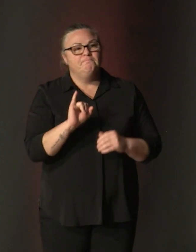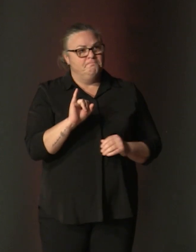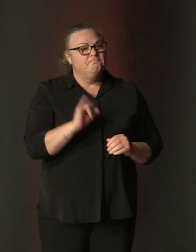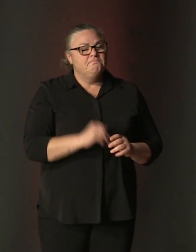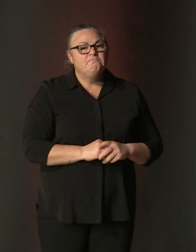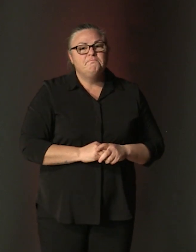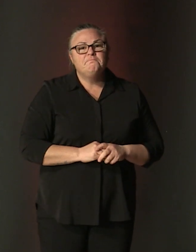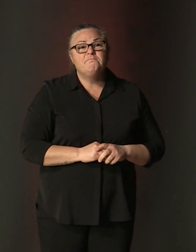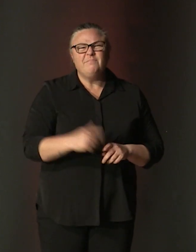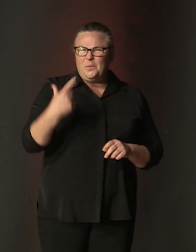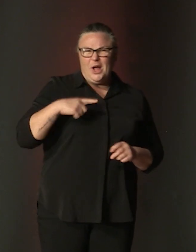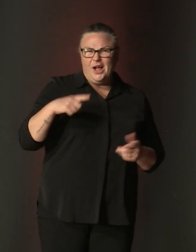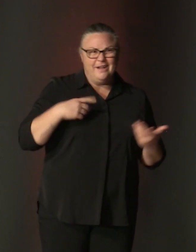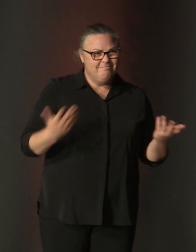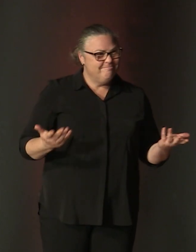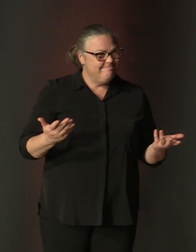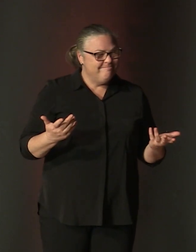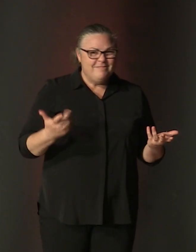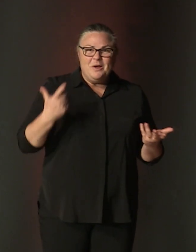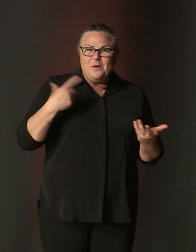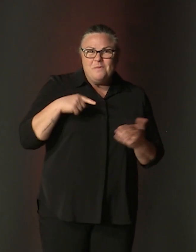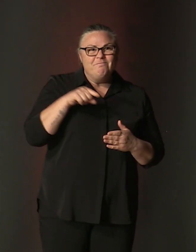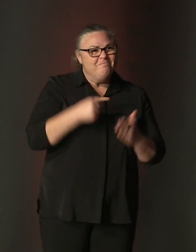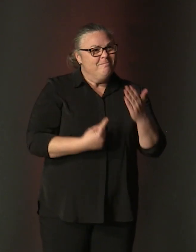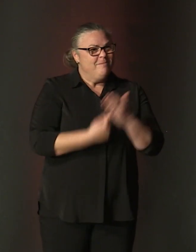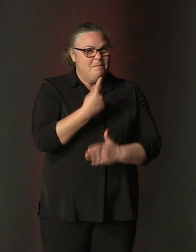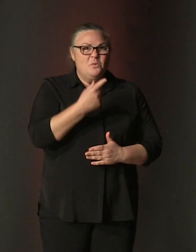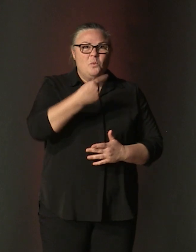There are many contributing factors, such as a missing, or,